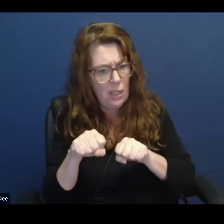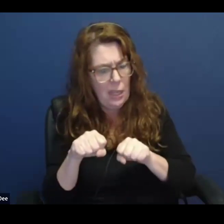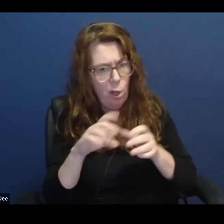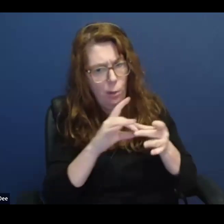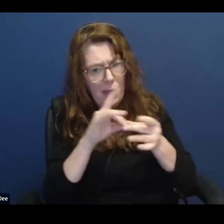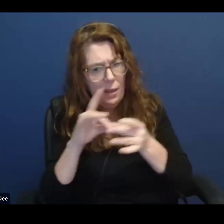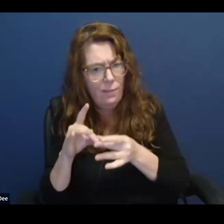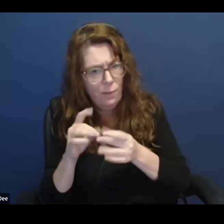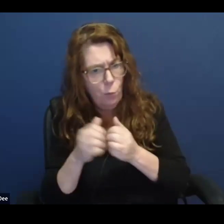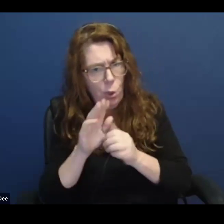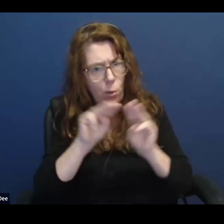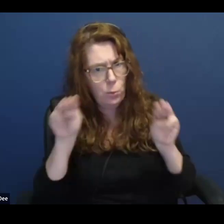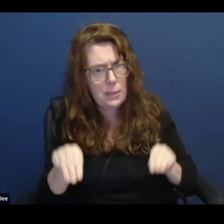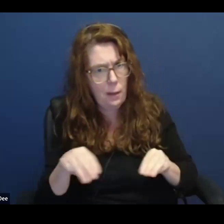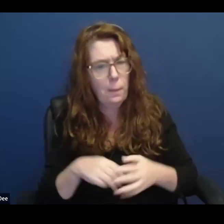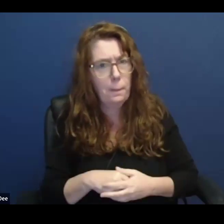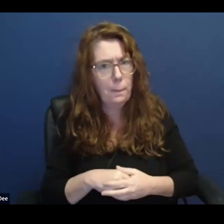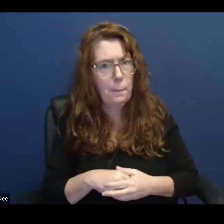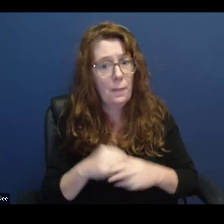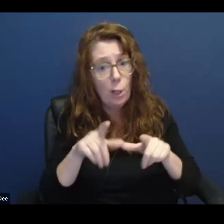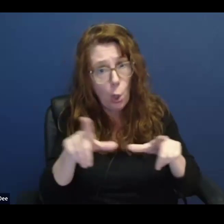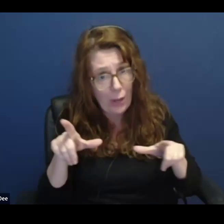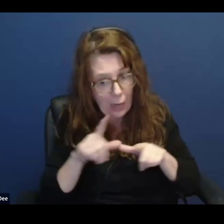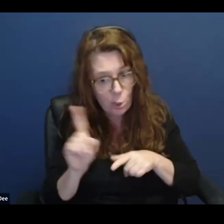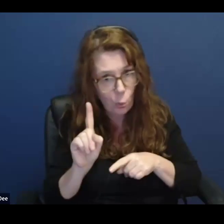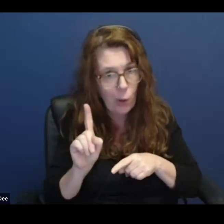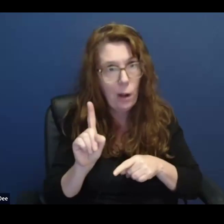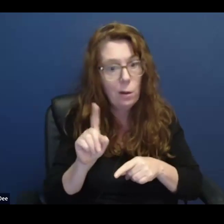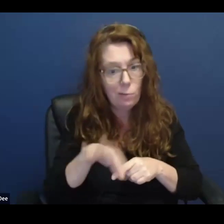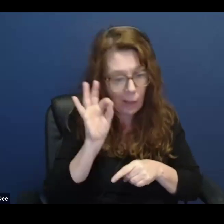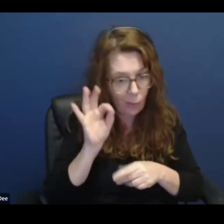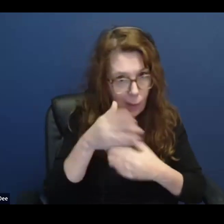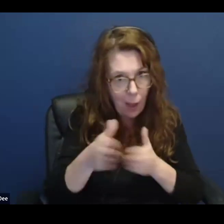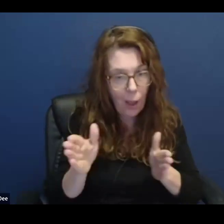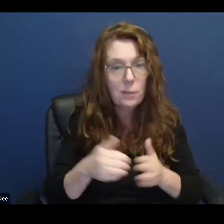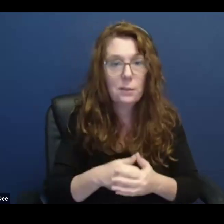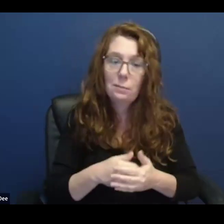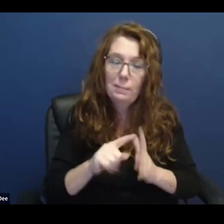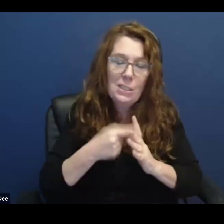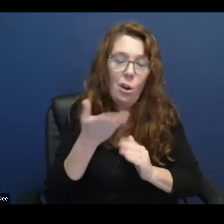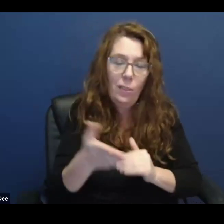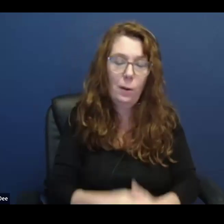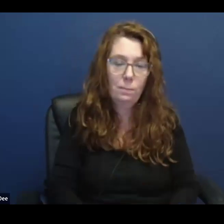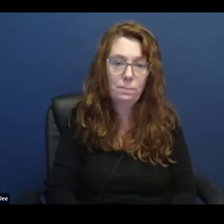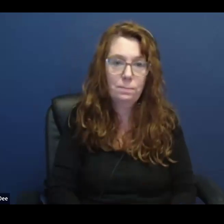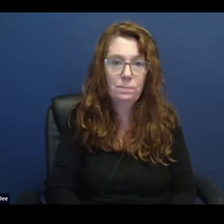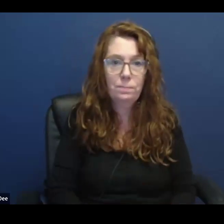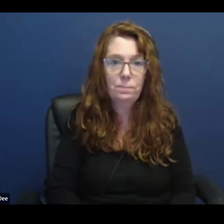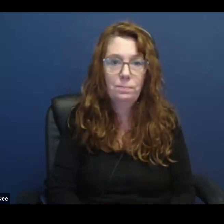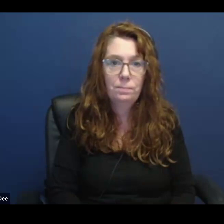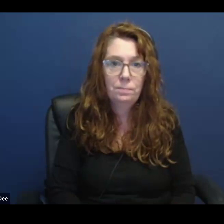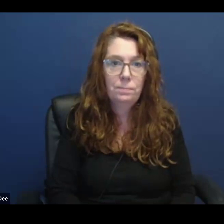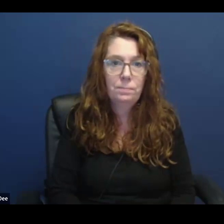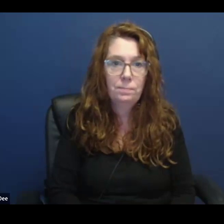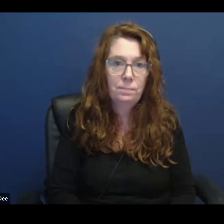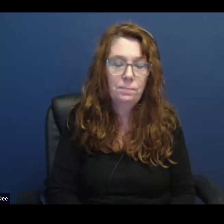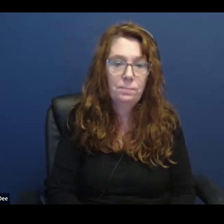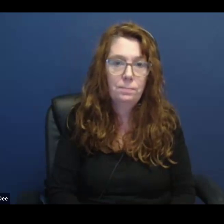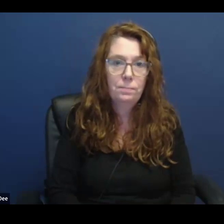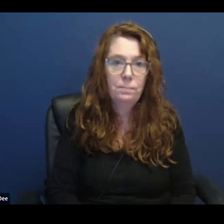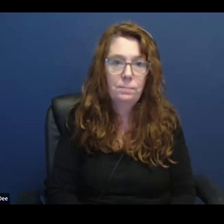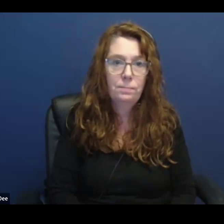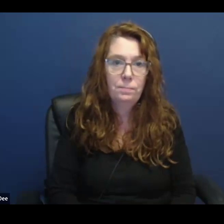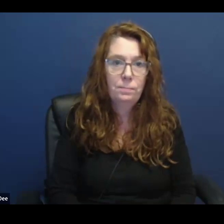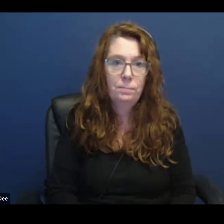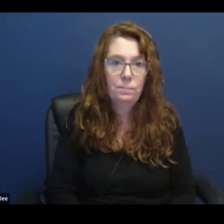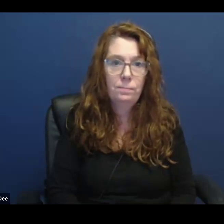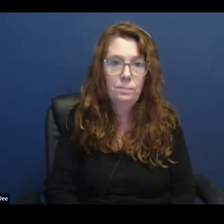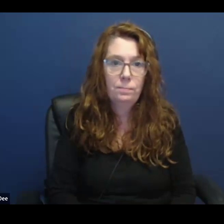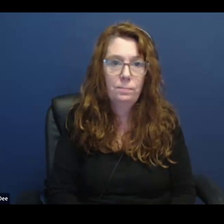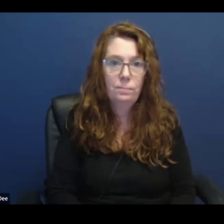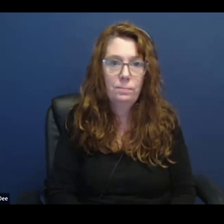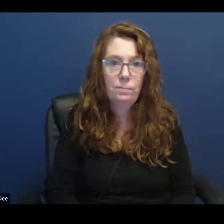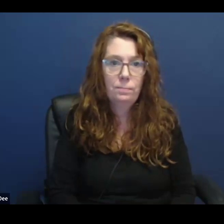your museum to the location in which this box was identified. That's at least where you would start.